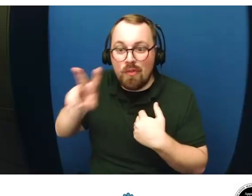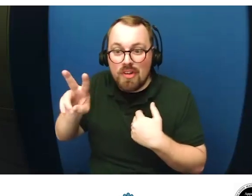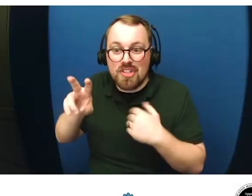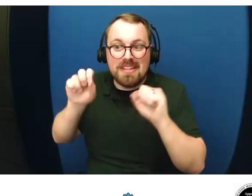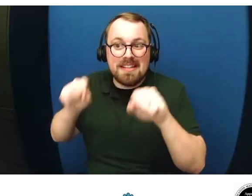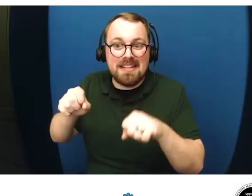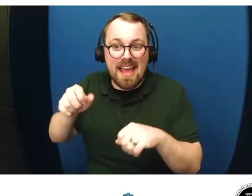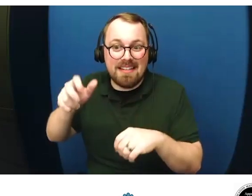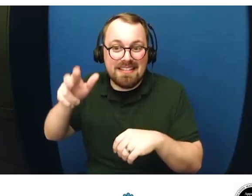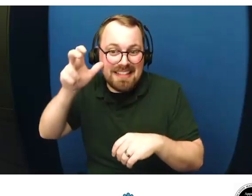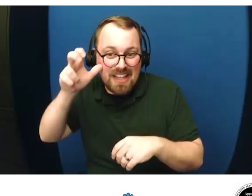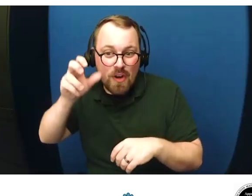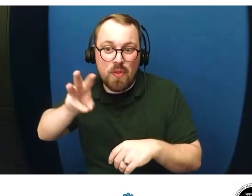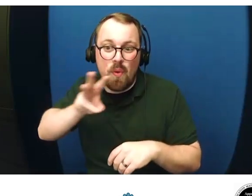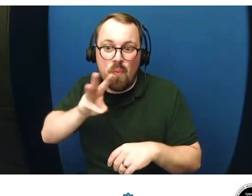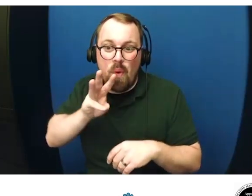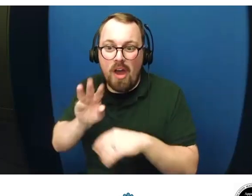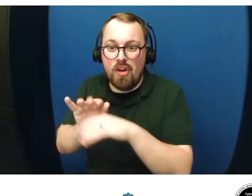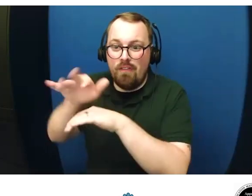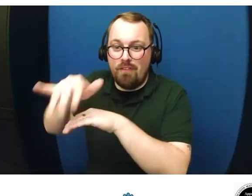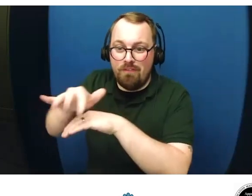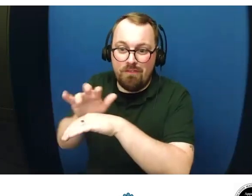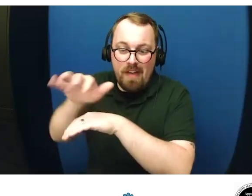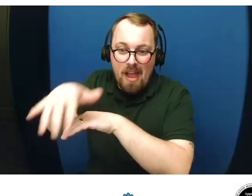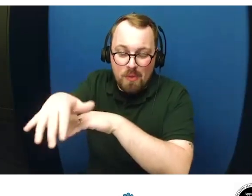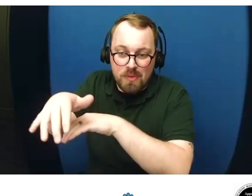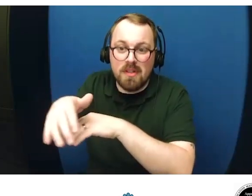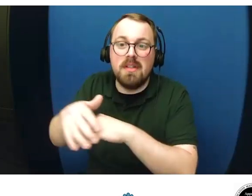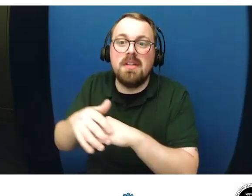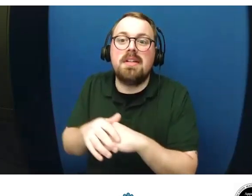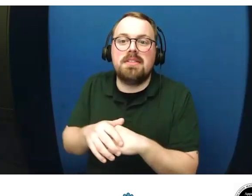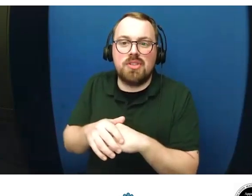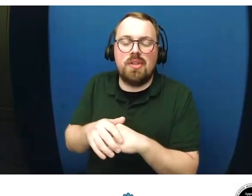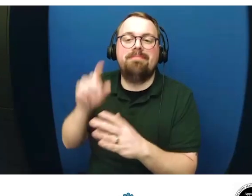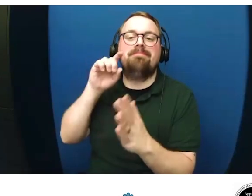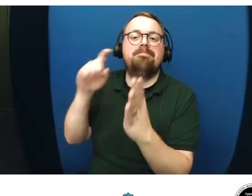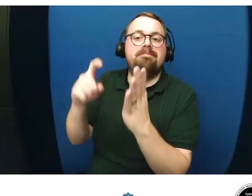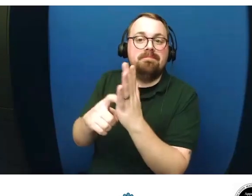the water fountain and know–you know, the motor on the water fountain–and know that...that their